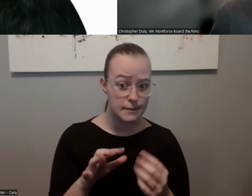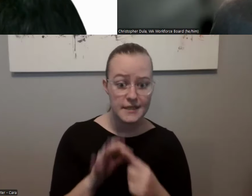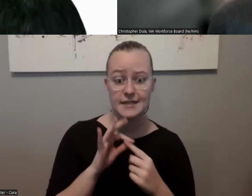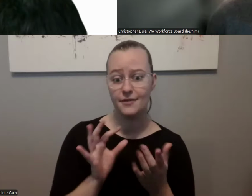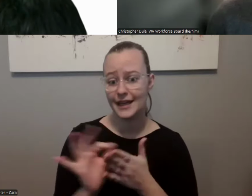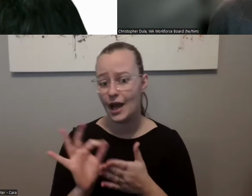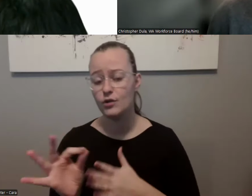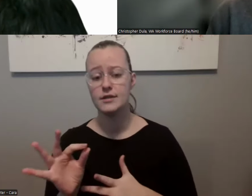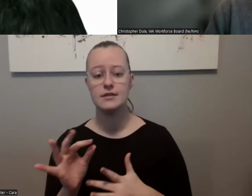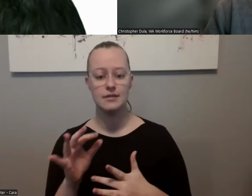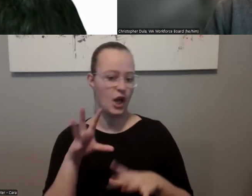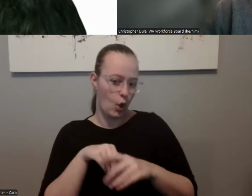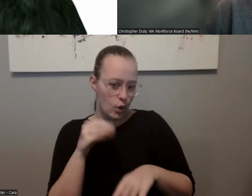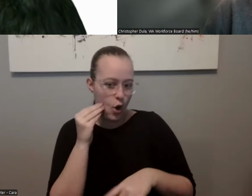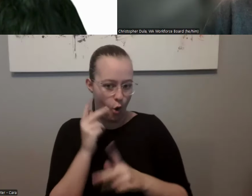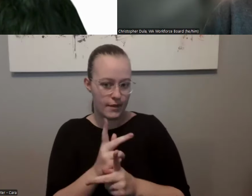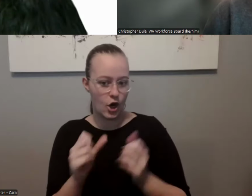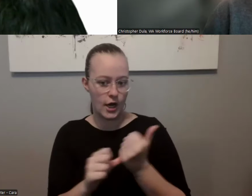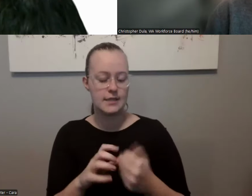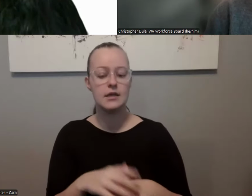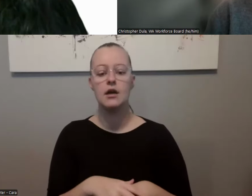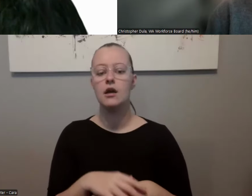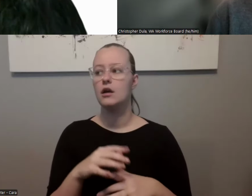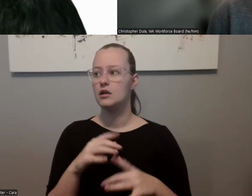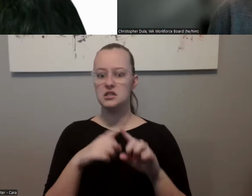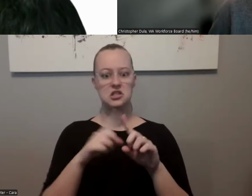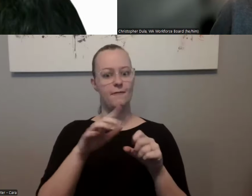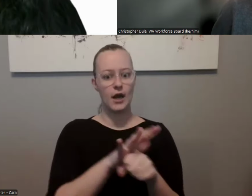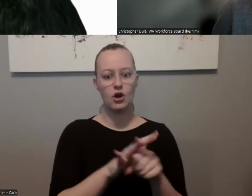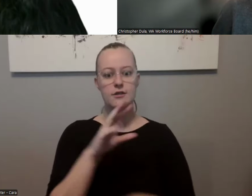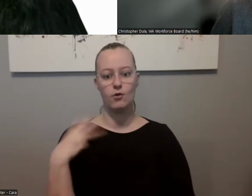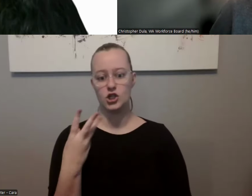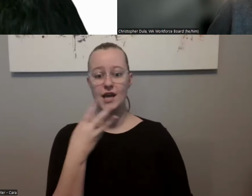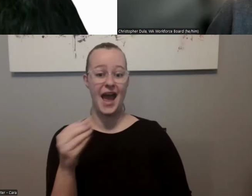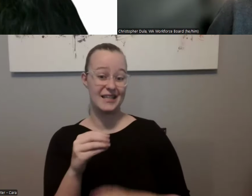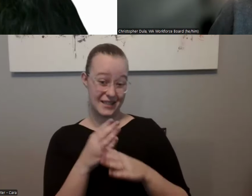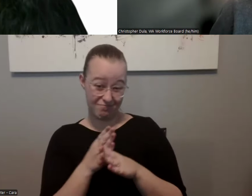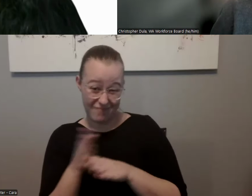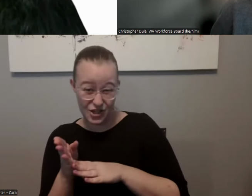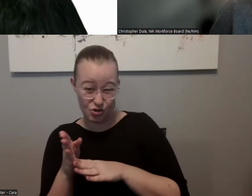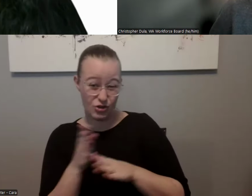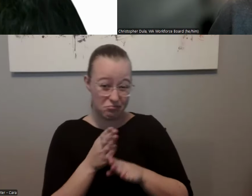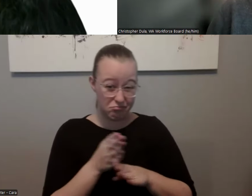which include home care aids within different areas of Washington and within specific industries, so we can get a better sense of